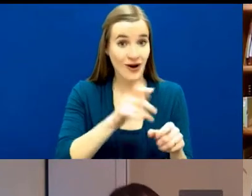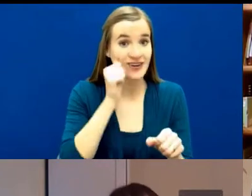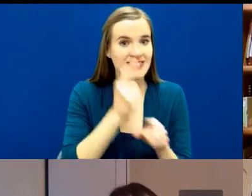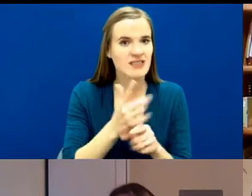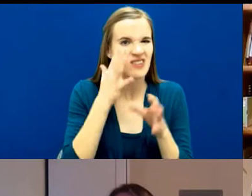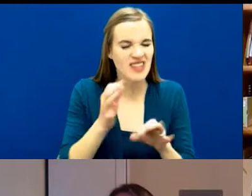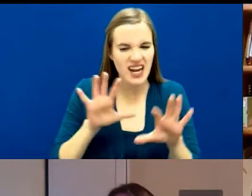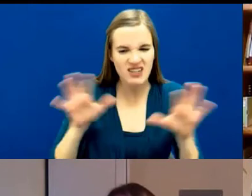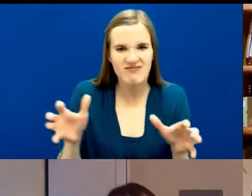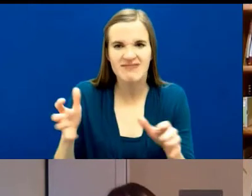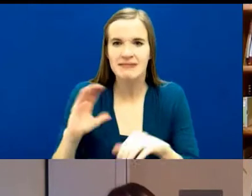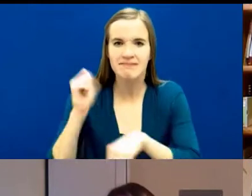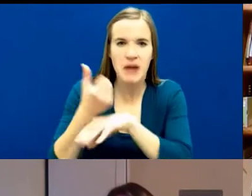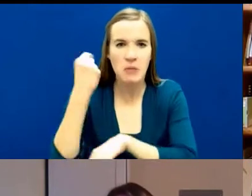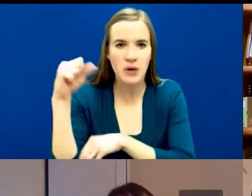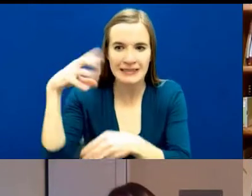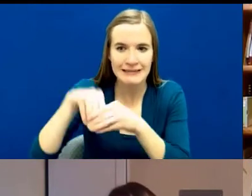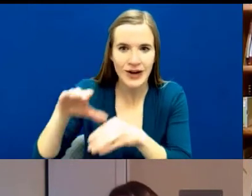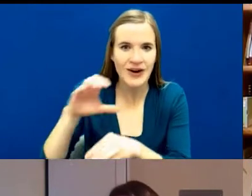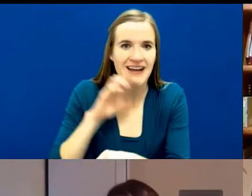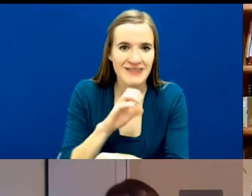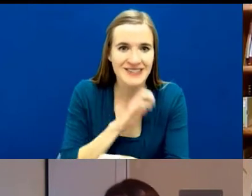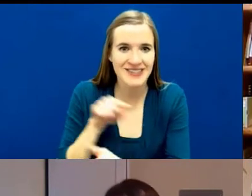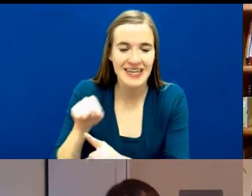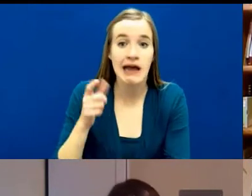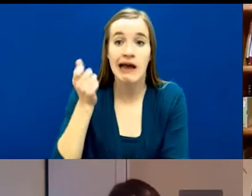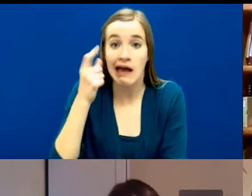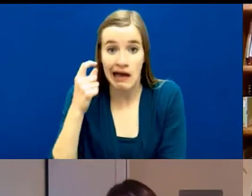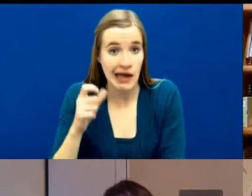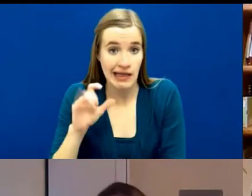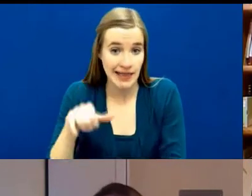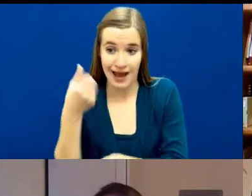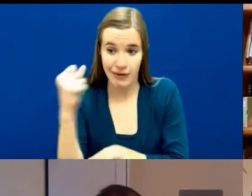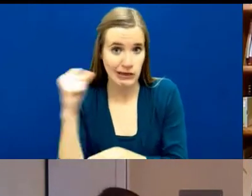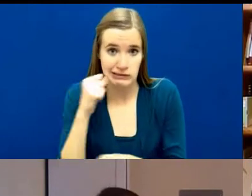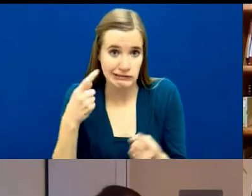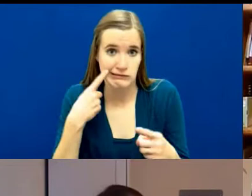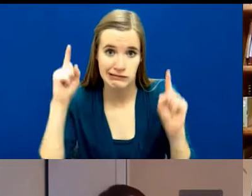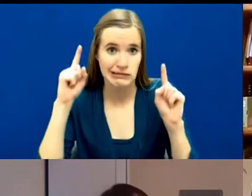unsuccessful, and they got suspended from school for organizing it. But I was